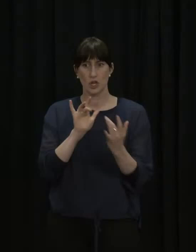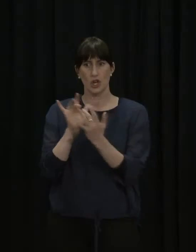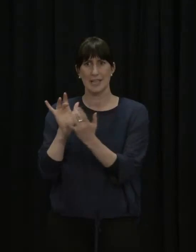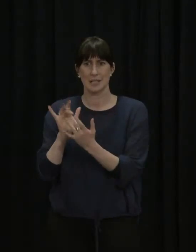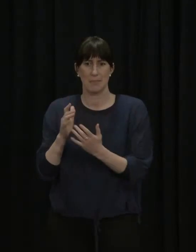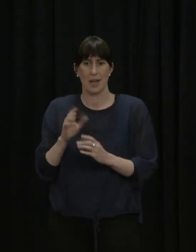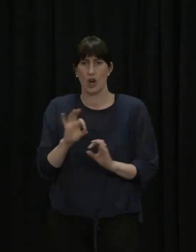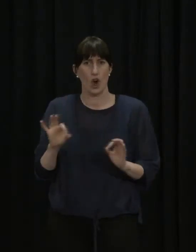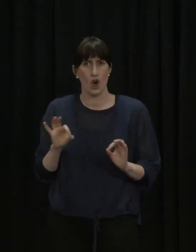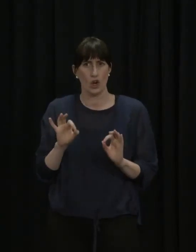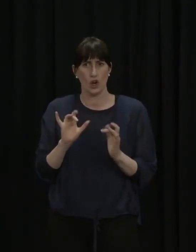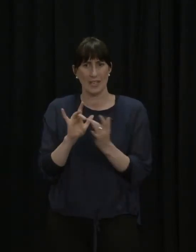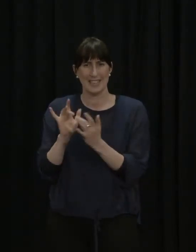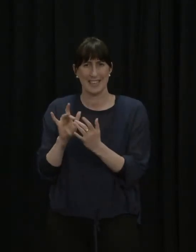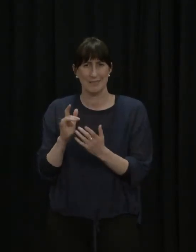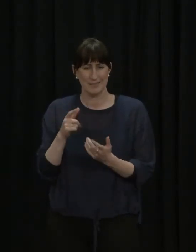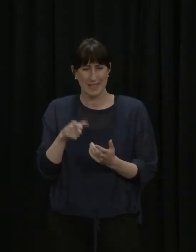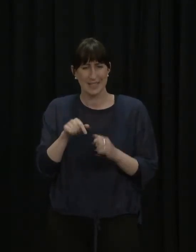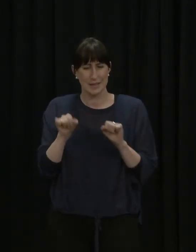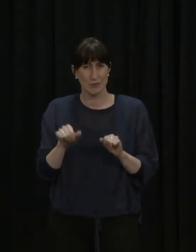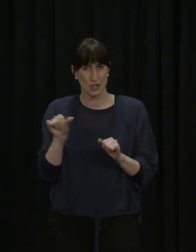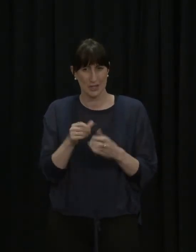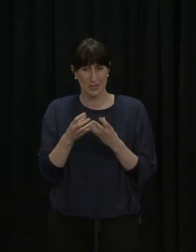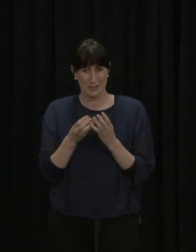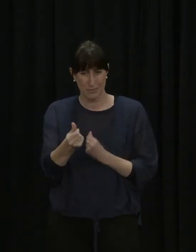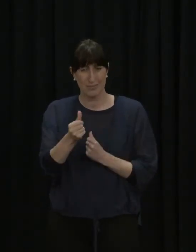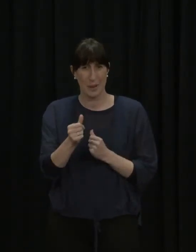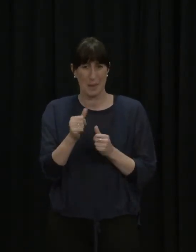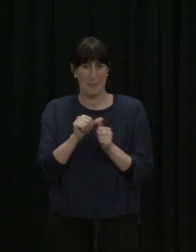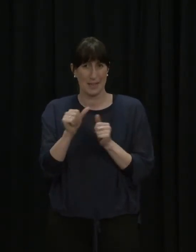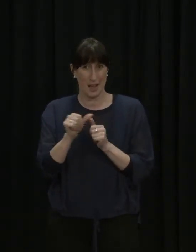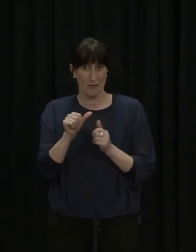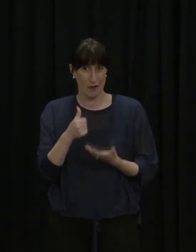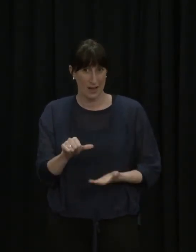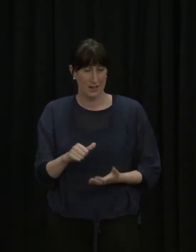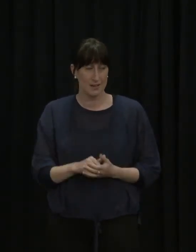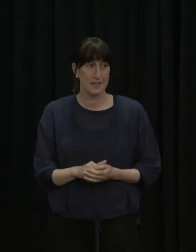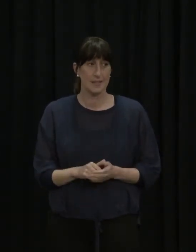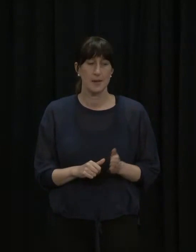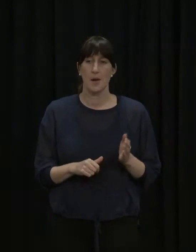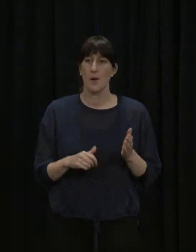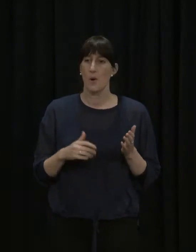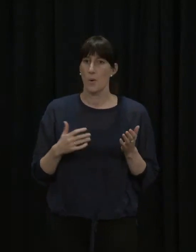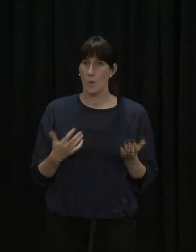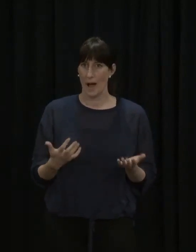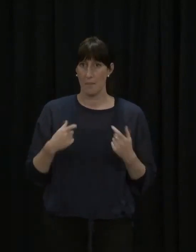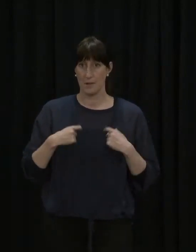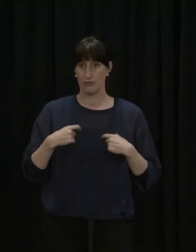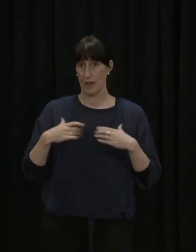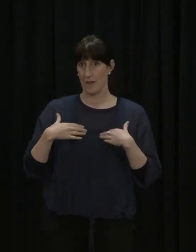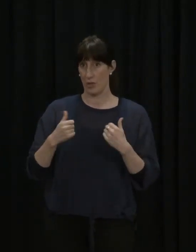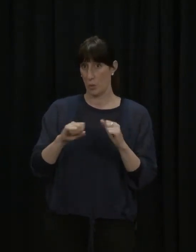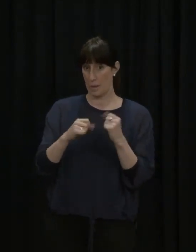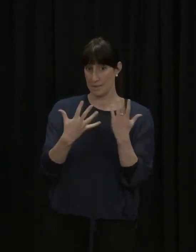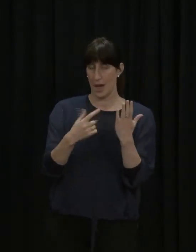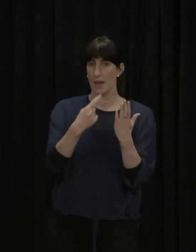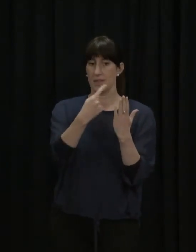waiting to be contacted. Do you think this is good enough or it should be more